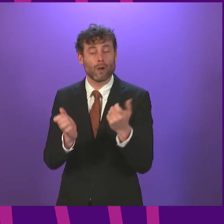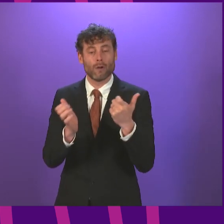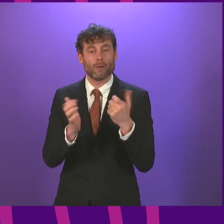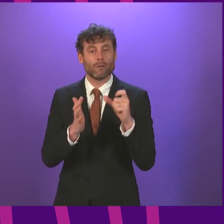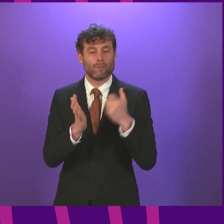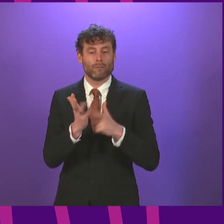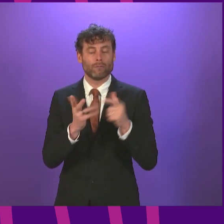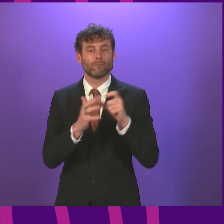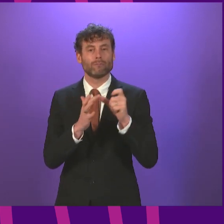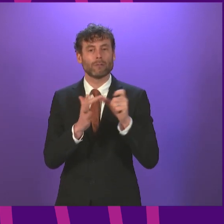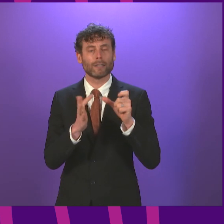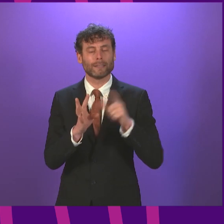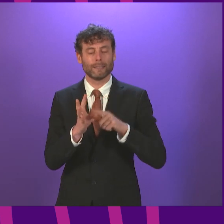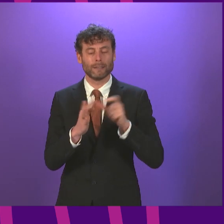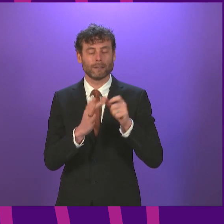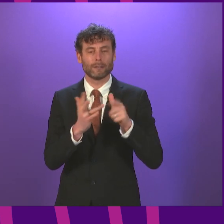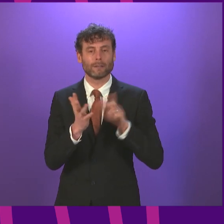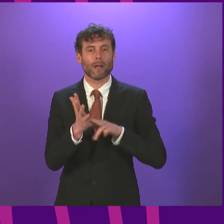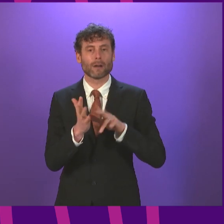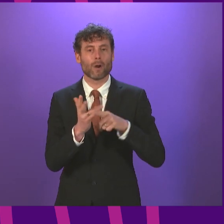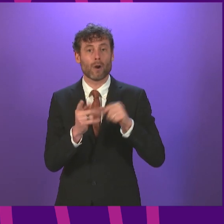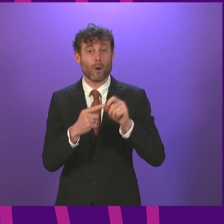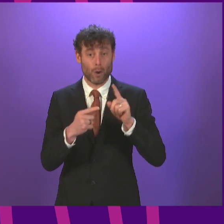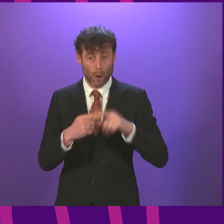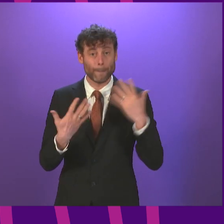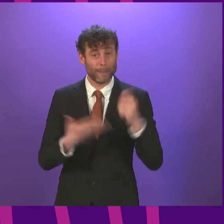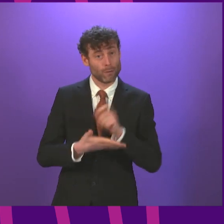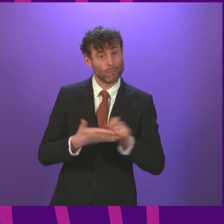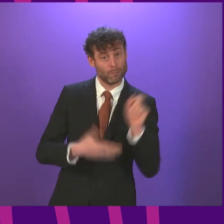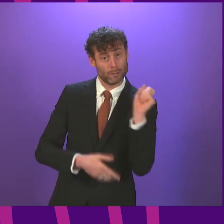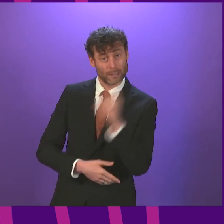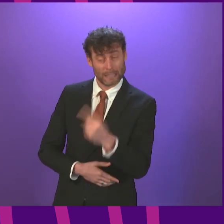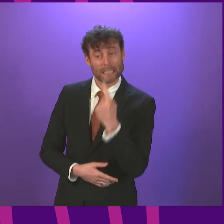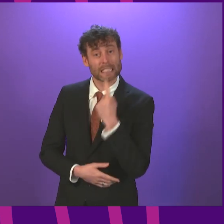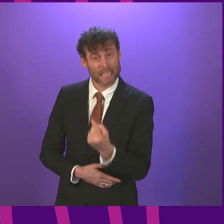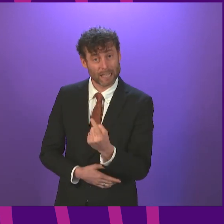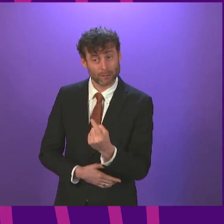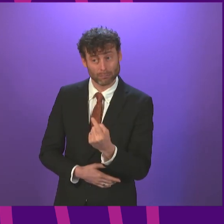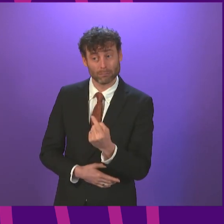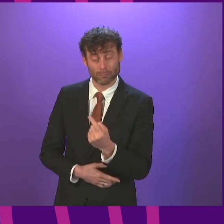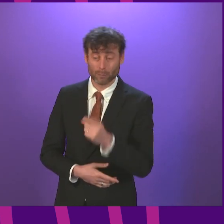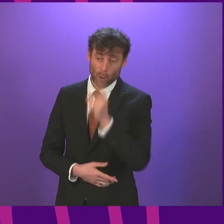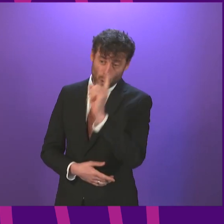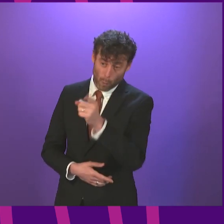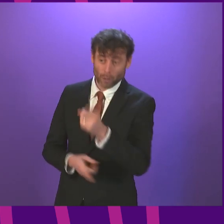the First Minister challenged his advice, and we now know what he told her in response. He wrote that there were two options and said: